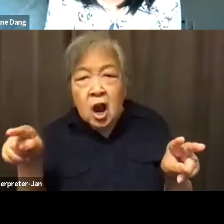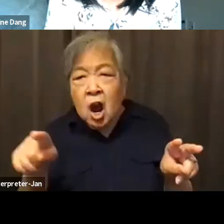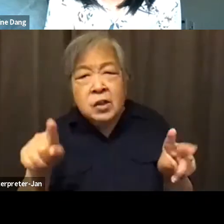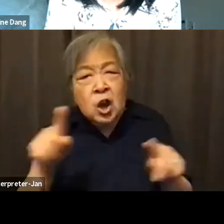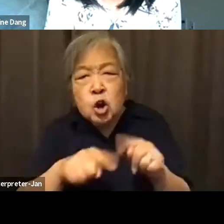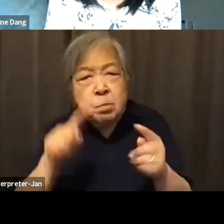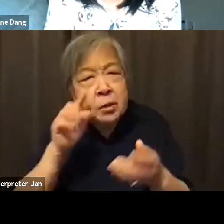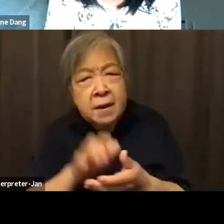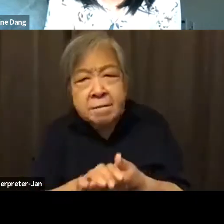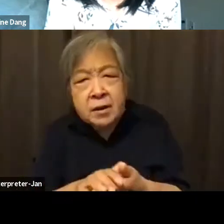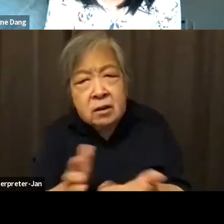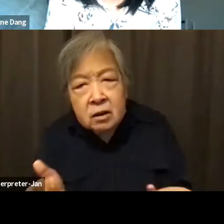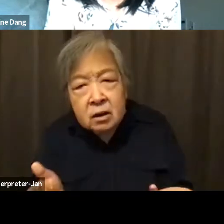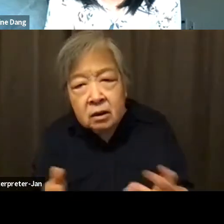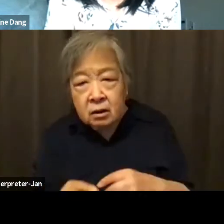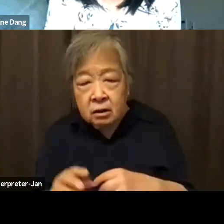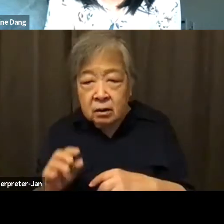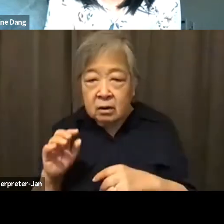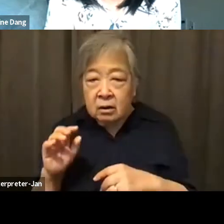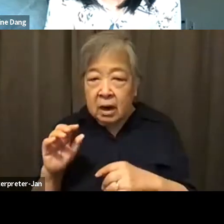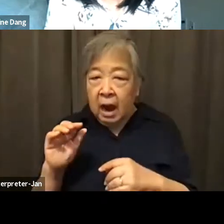Thank you for sharing that.